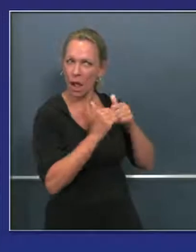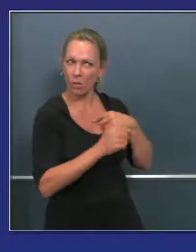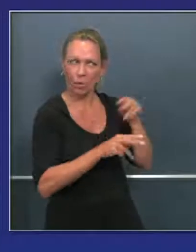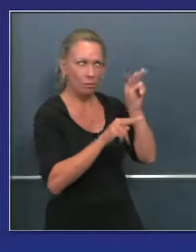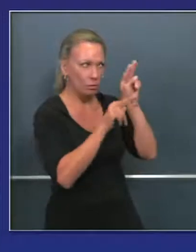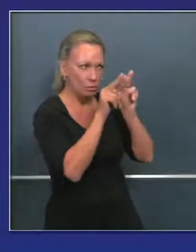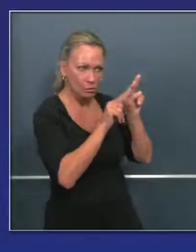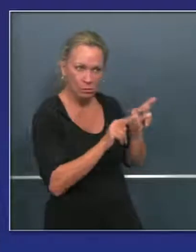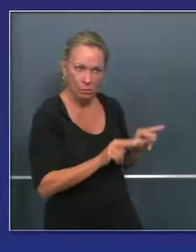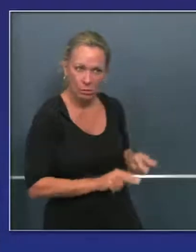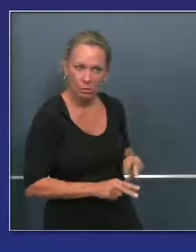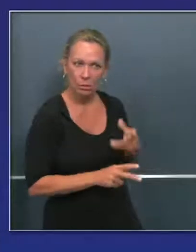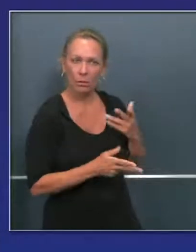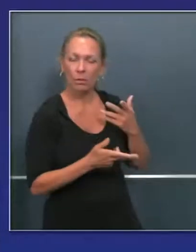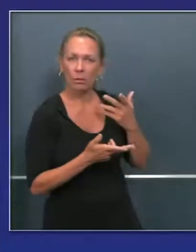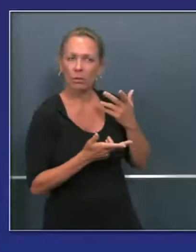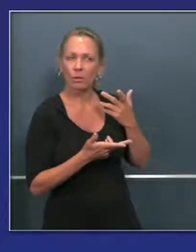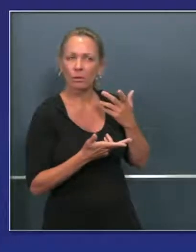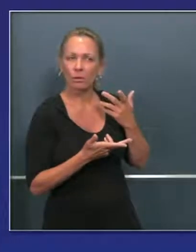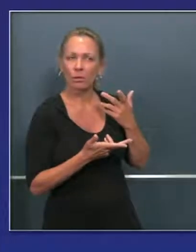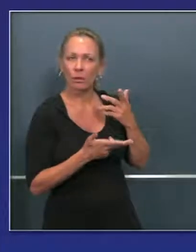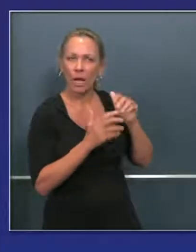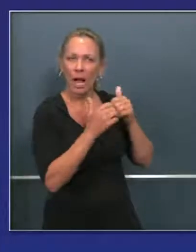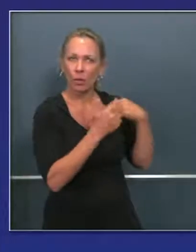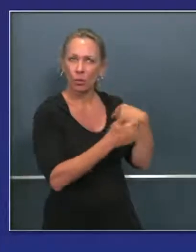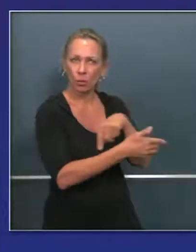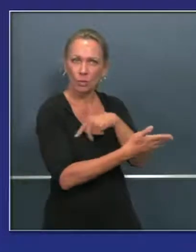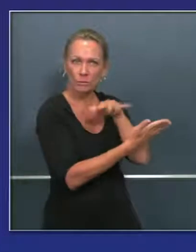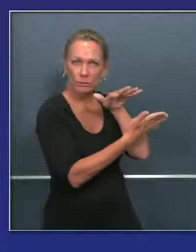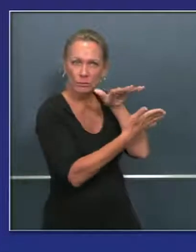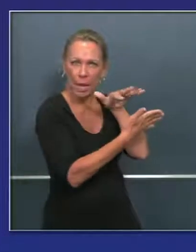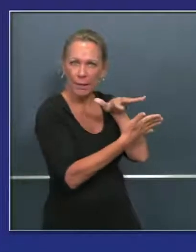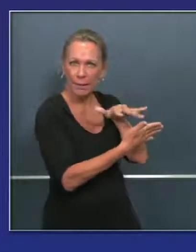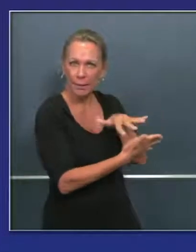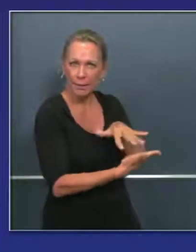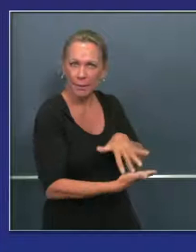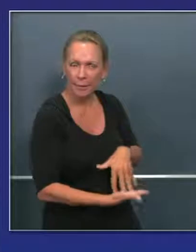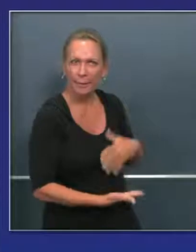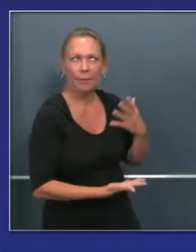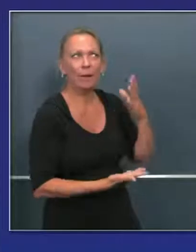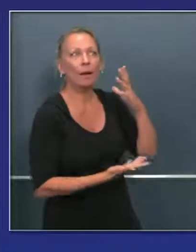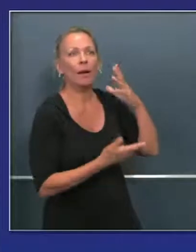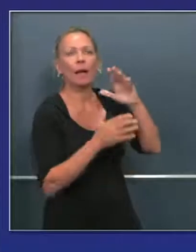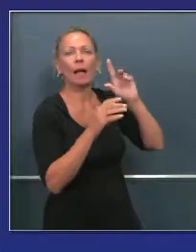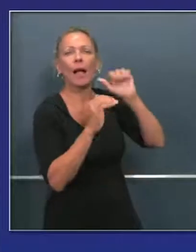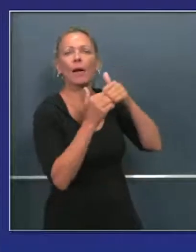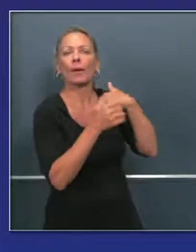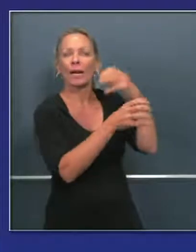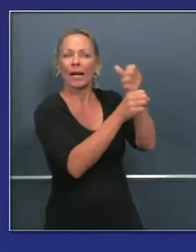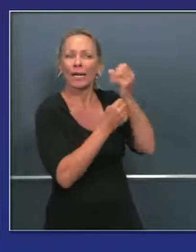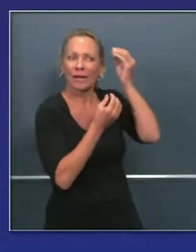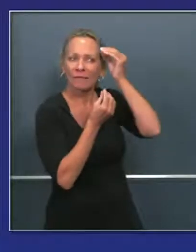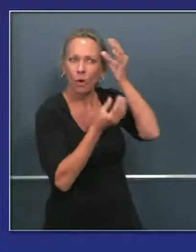really just to say the data that we're watching closely around cases and availability of things